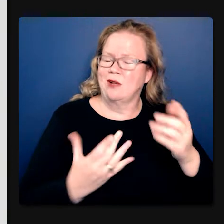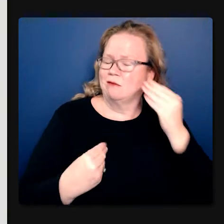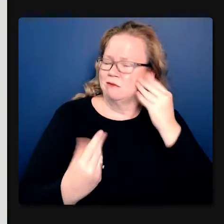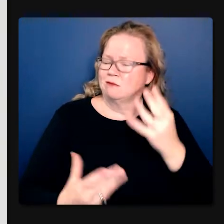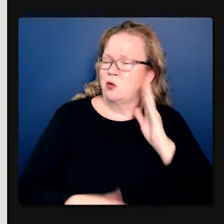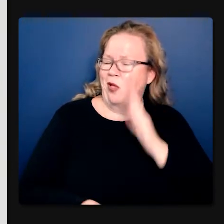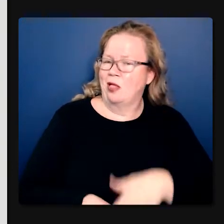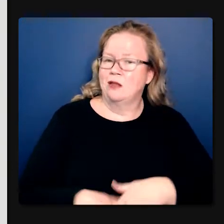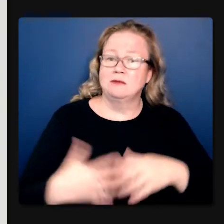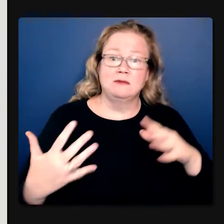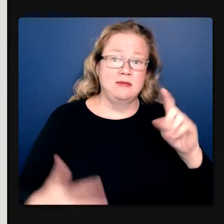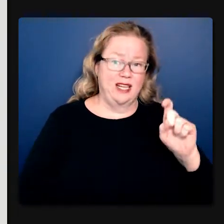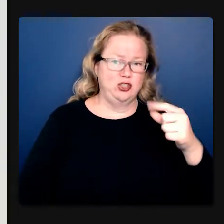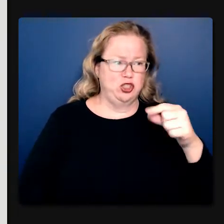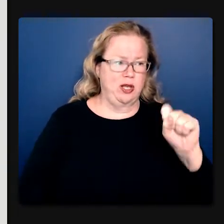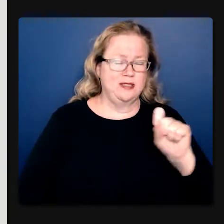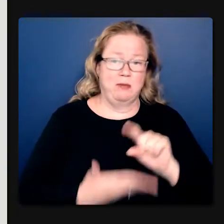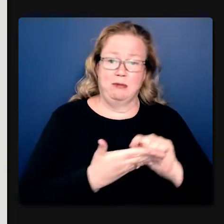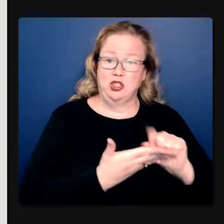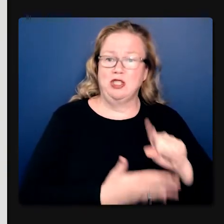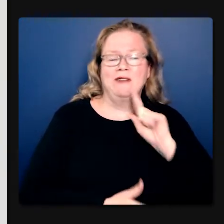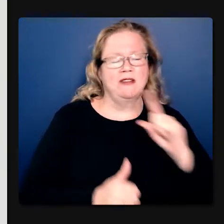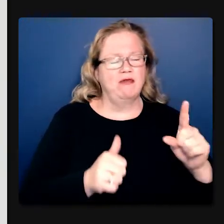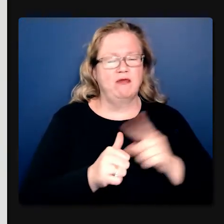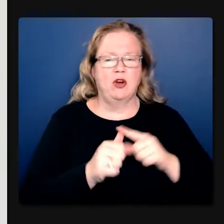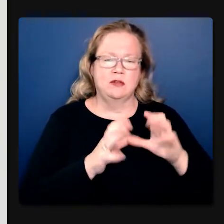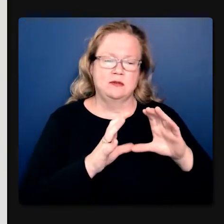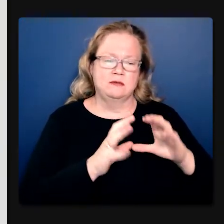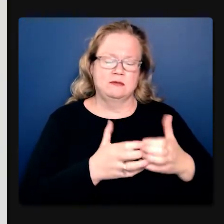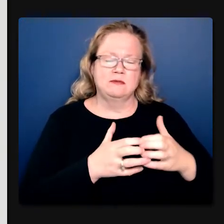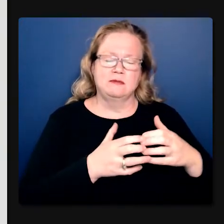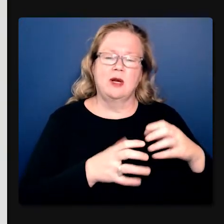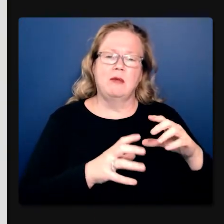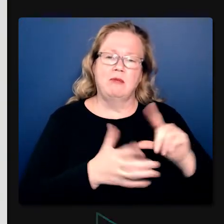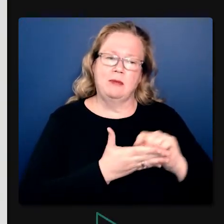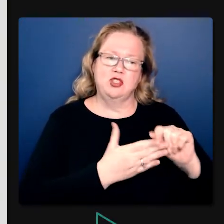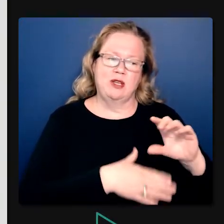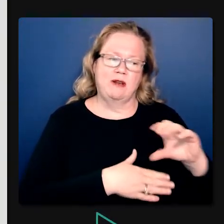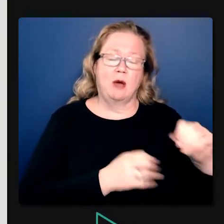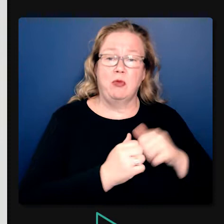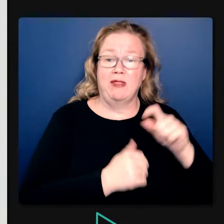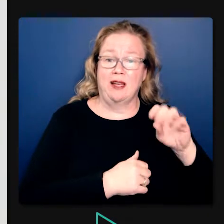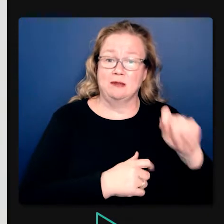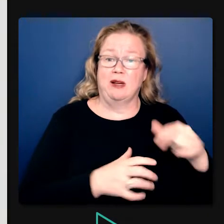XGS Publishing is a first-party, publishing organization within Xbox Game Studios.